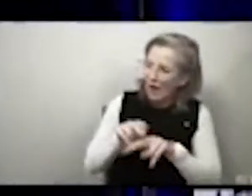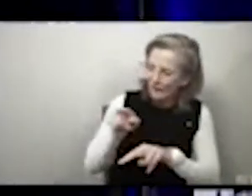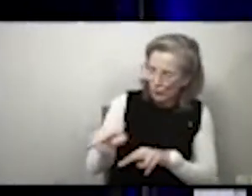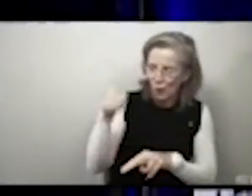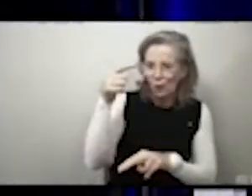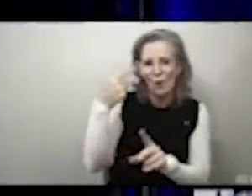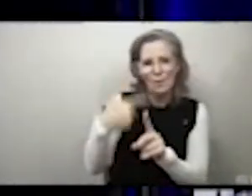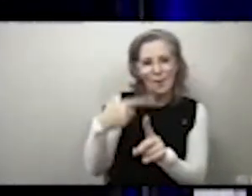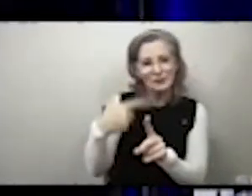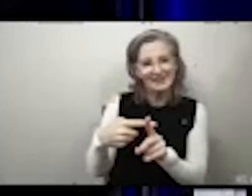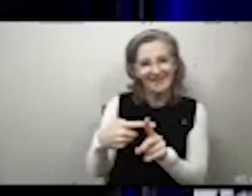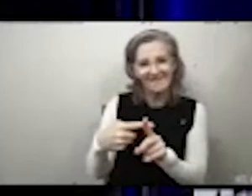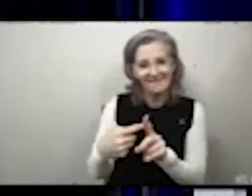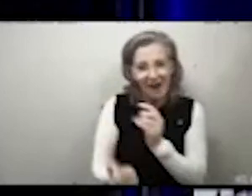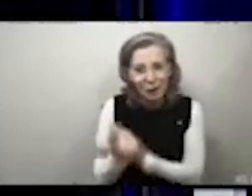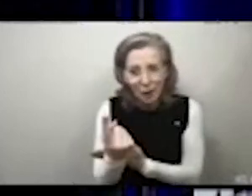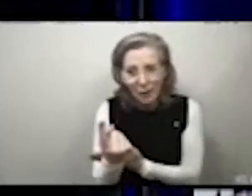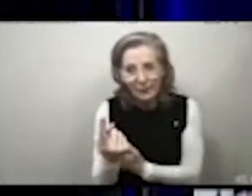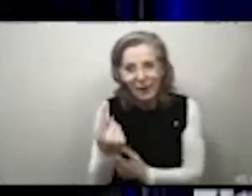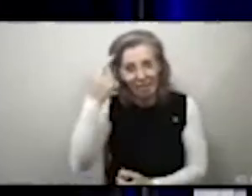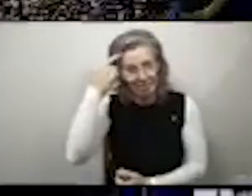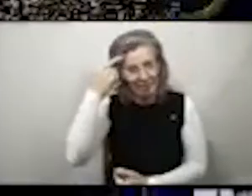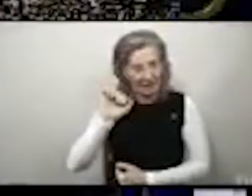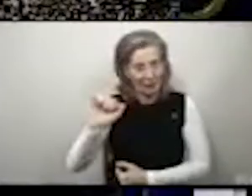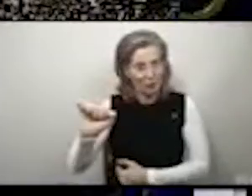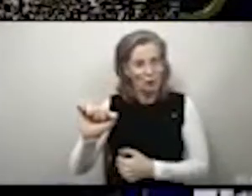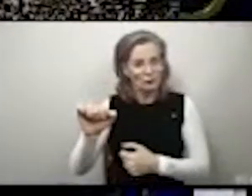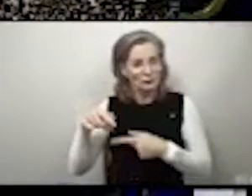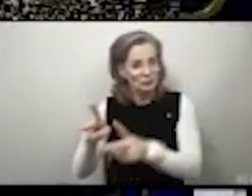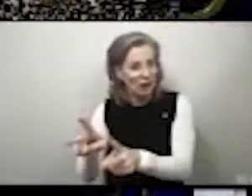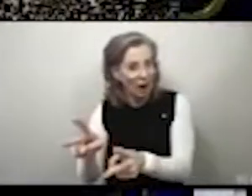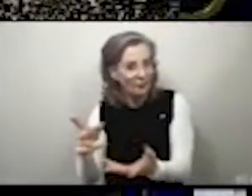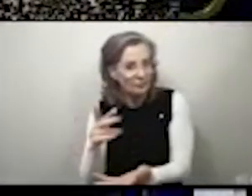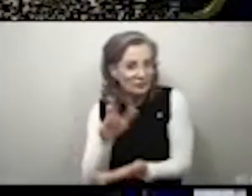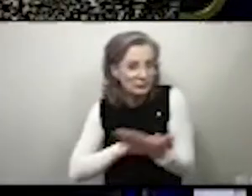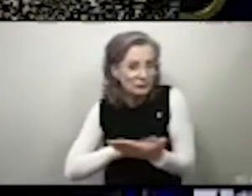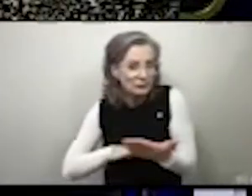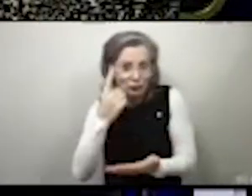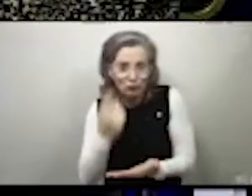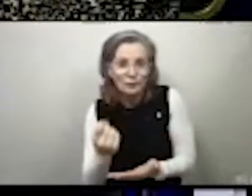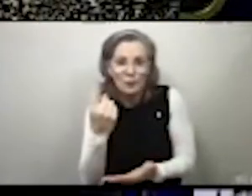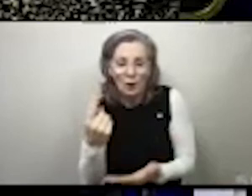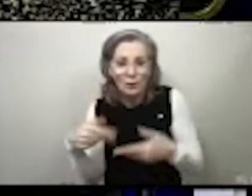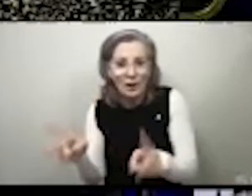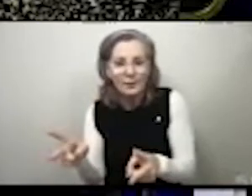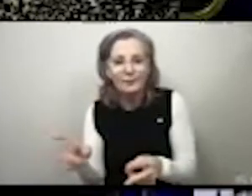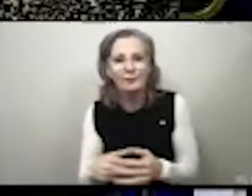those terms, maybe one of them... a quick word Niamh from you. And then I want to go to Louise. I think also we're talking here about science